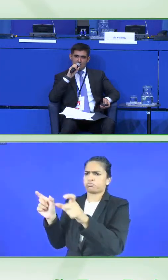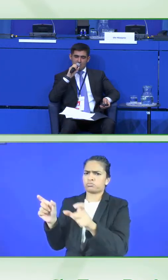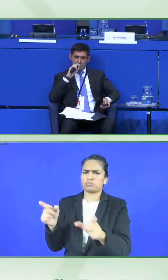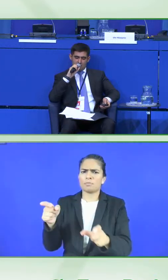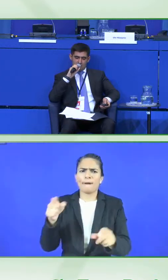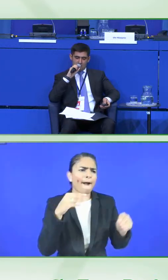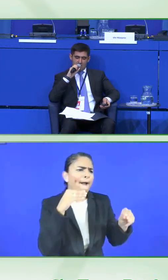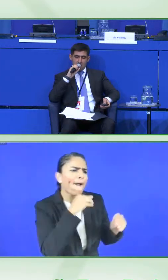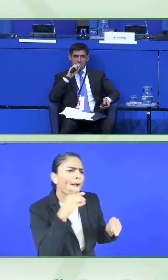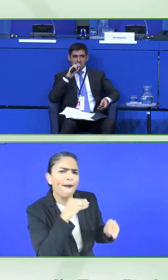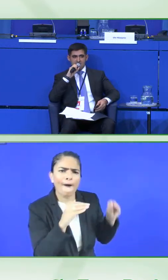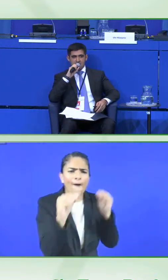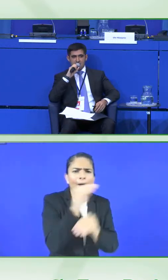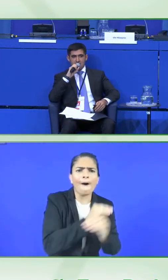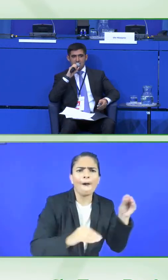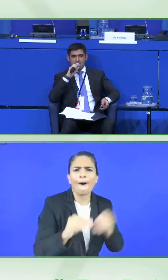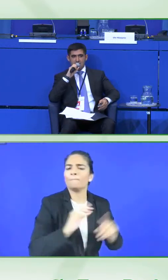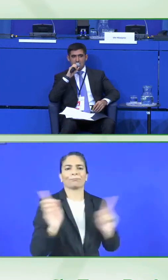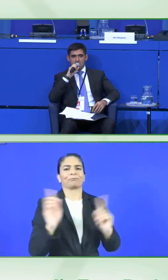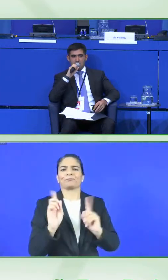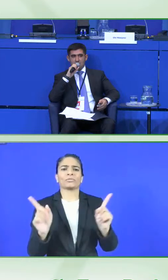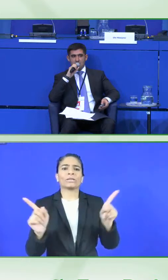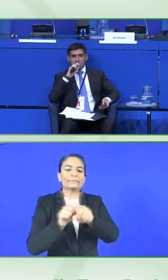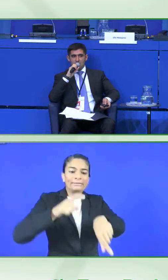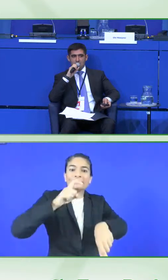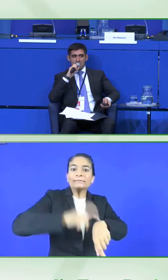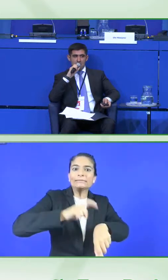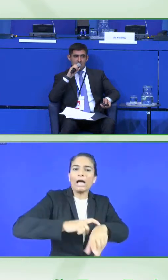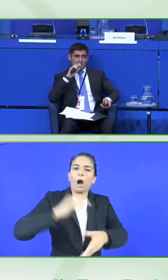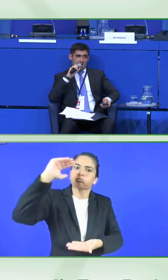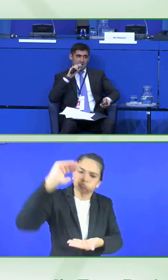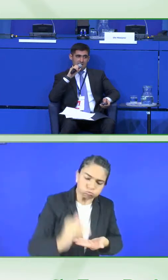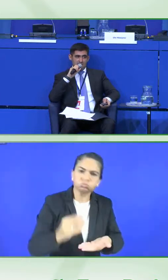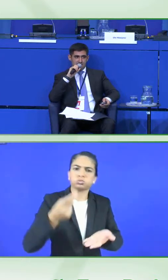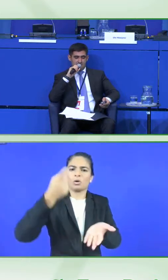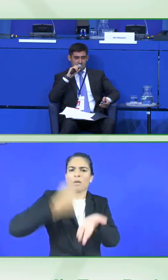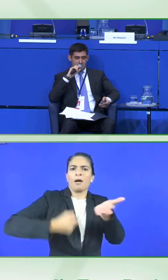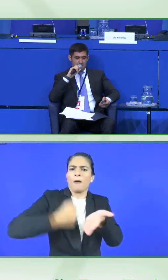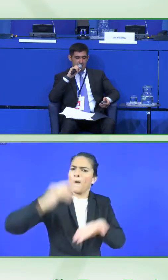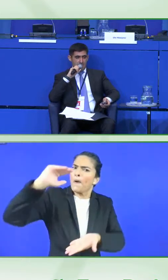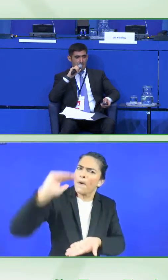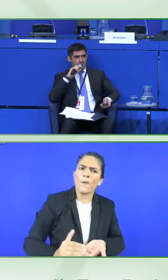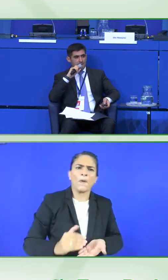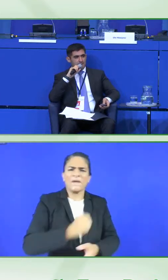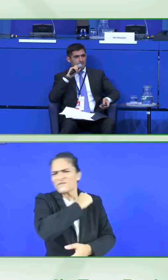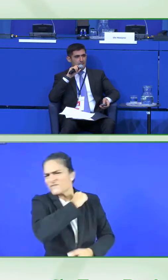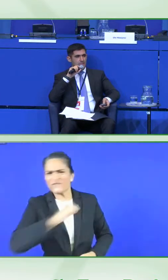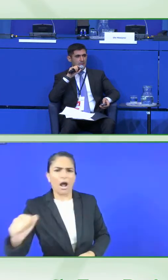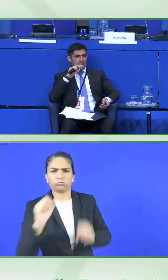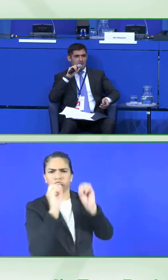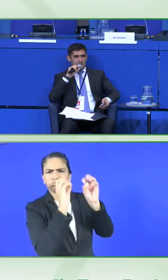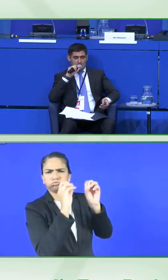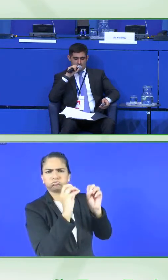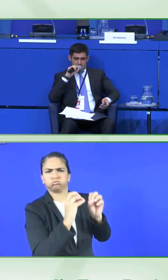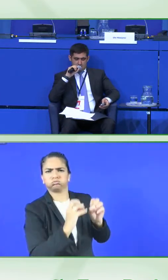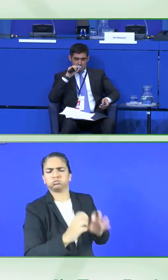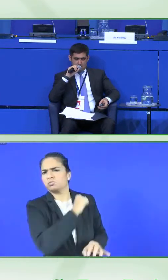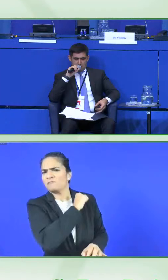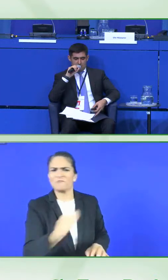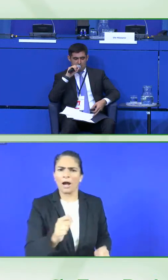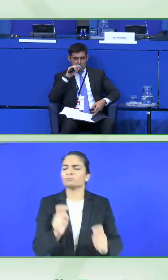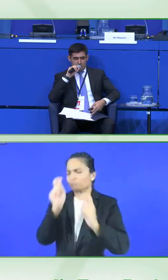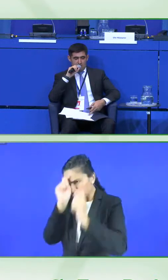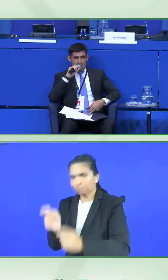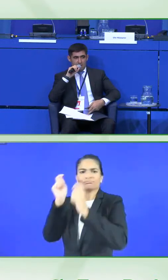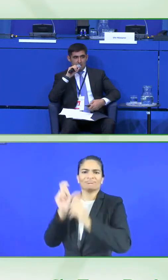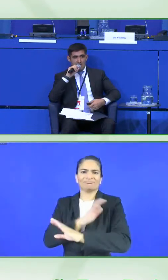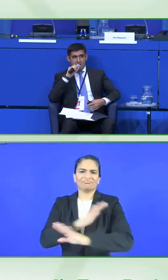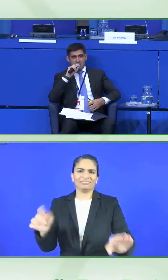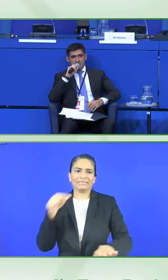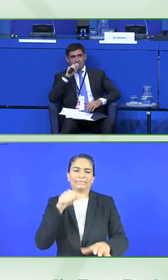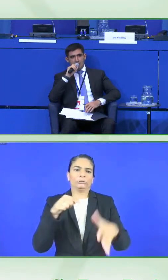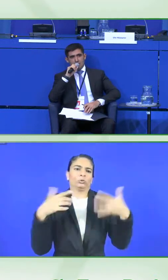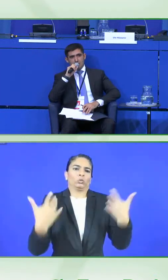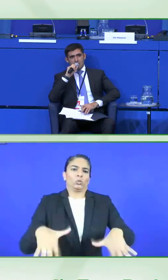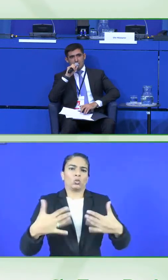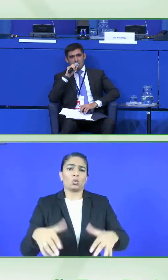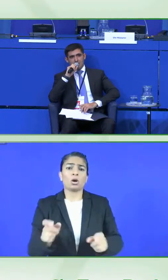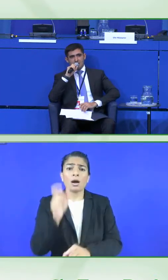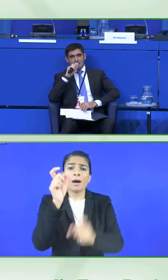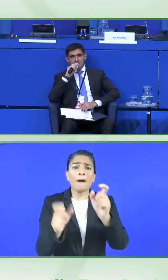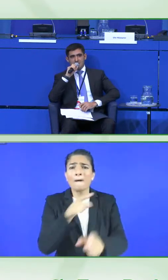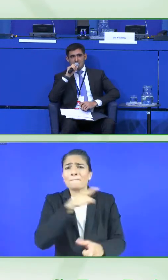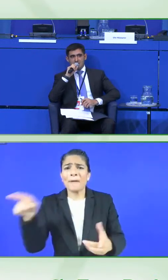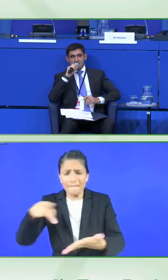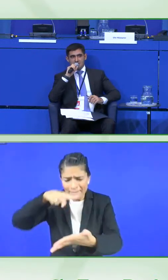The procedures for receiving disability benefits have been eliminated by a new, proactive mechanism.